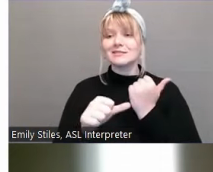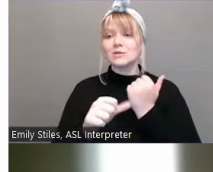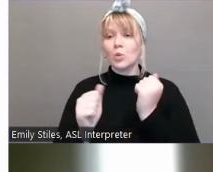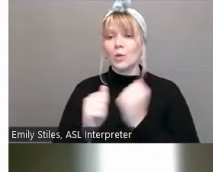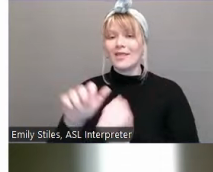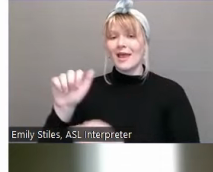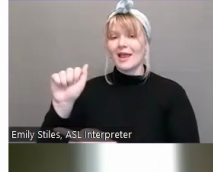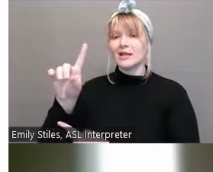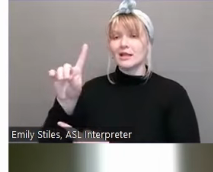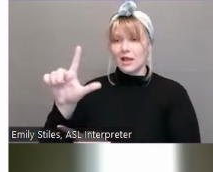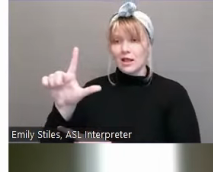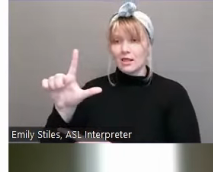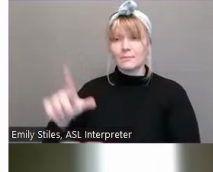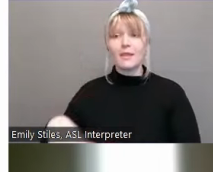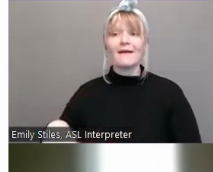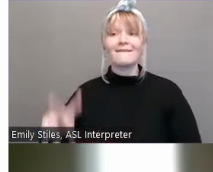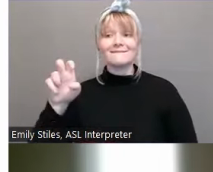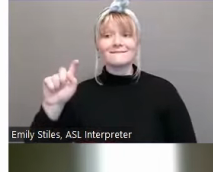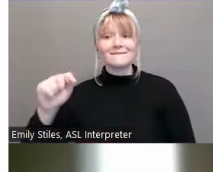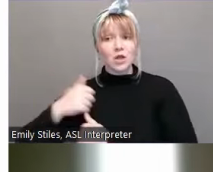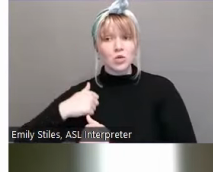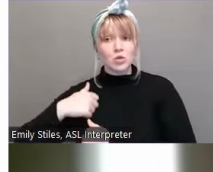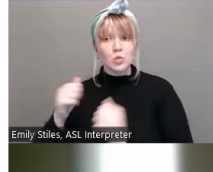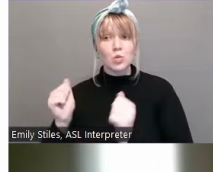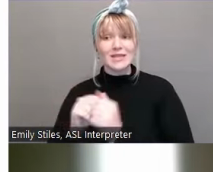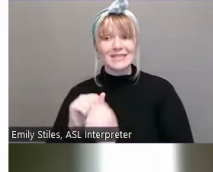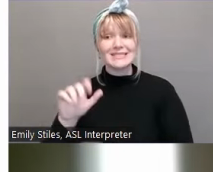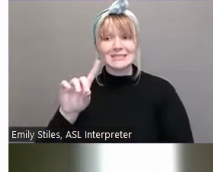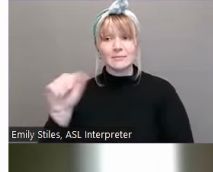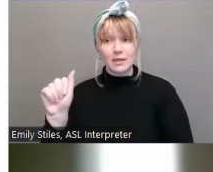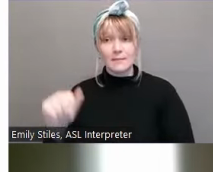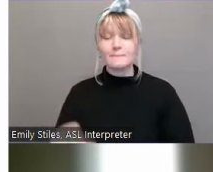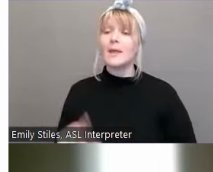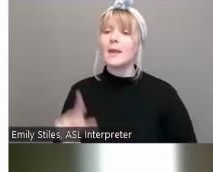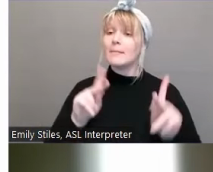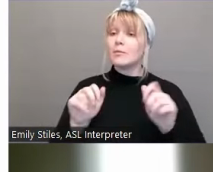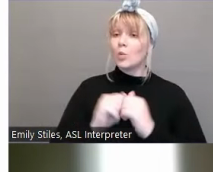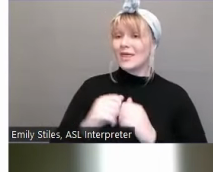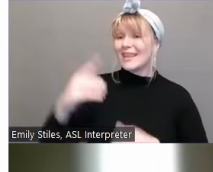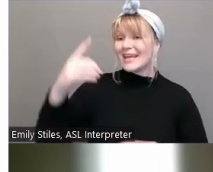with a disability, people with intellectual and developmental disabilities, youth.